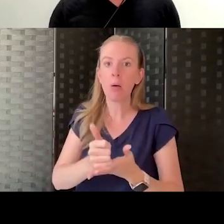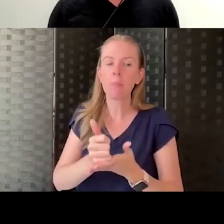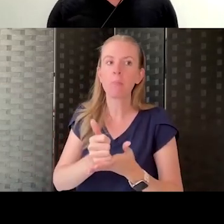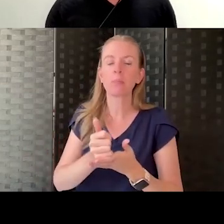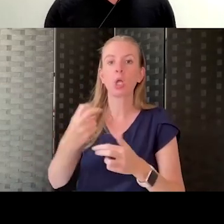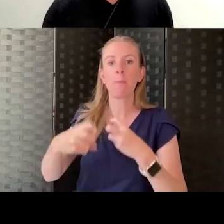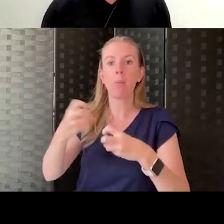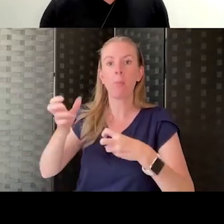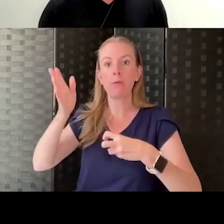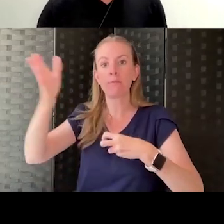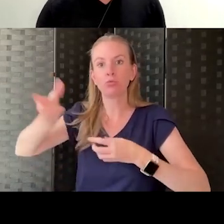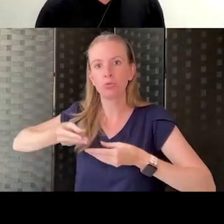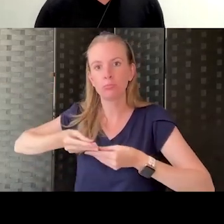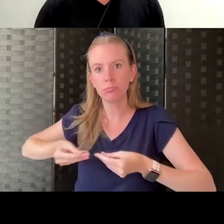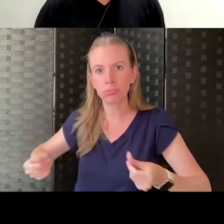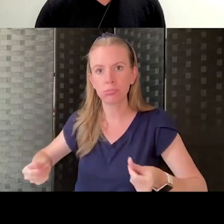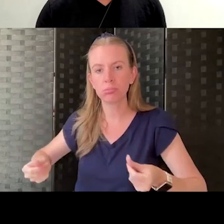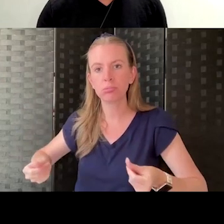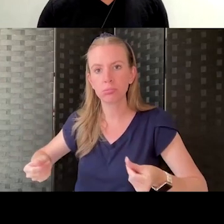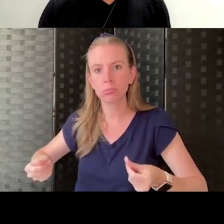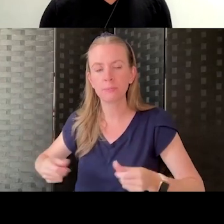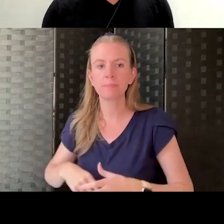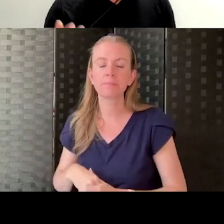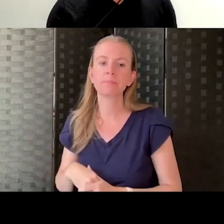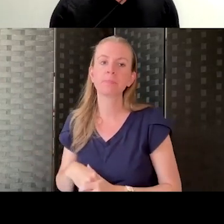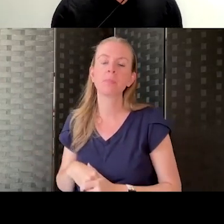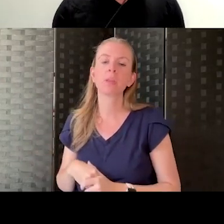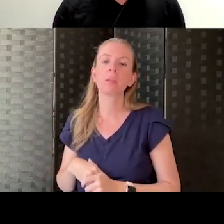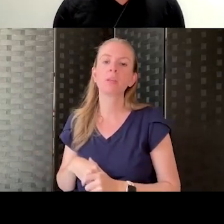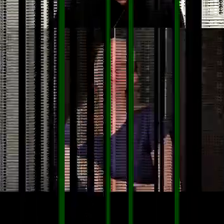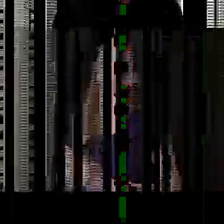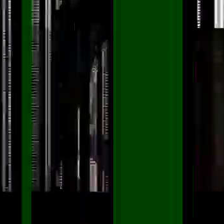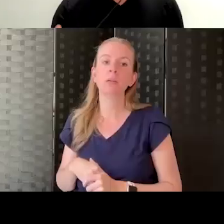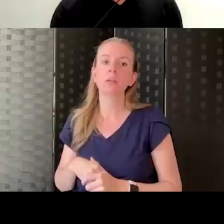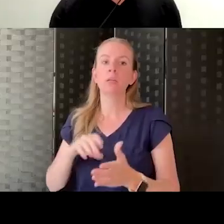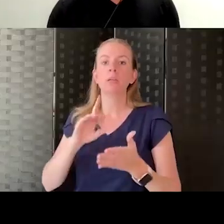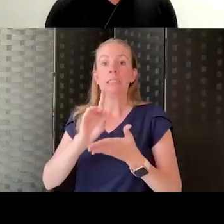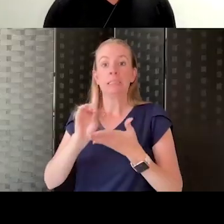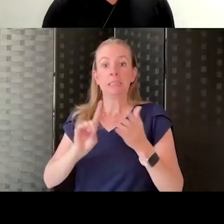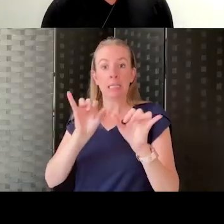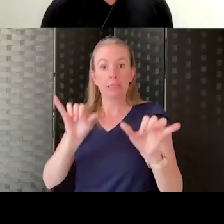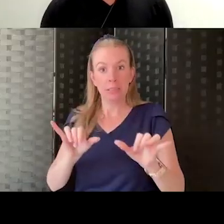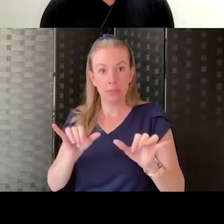issues that plague a lot of applications today. Design systems from here -- we have material,